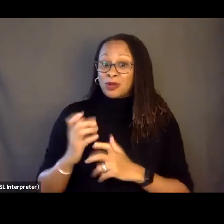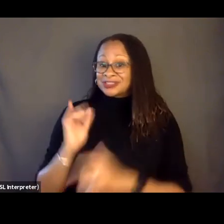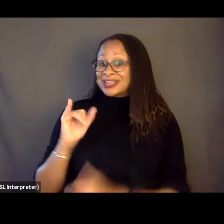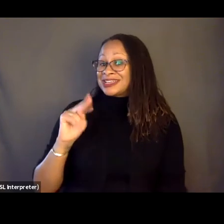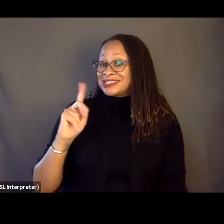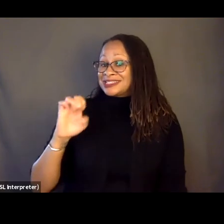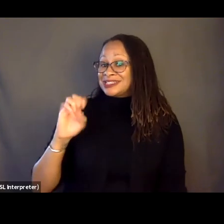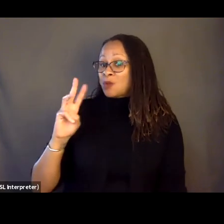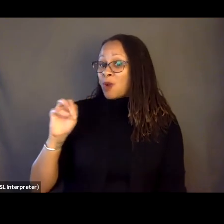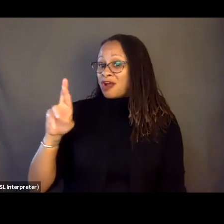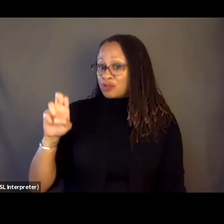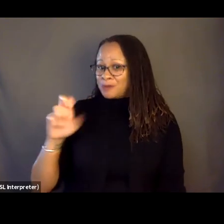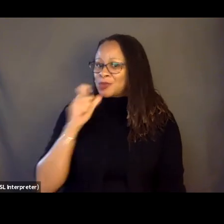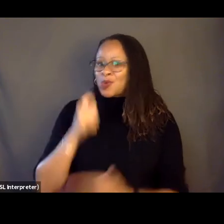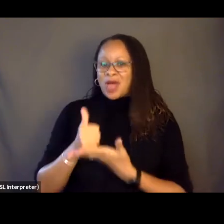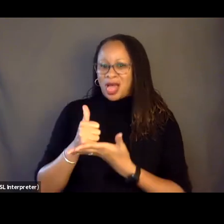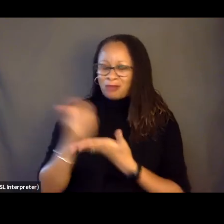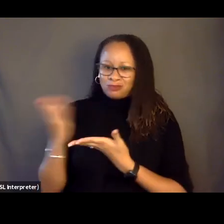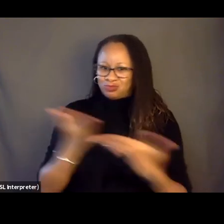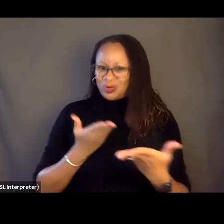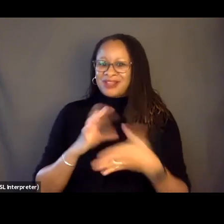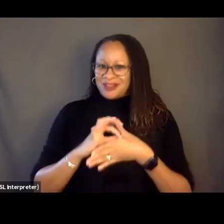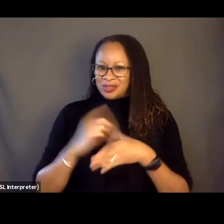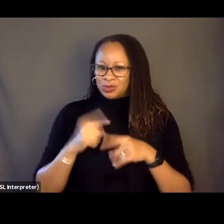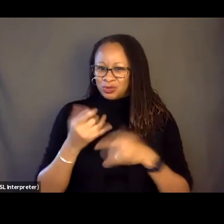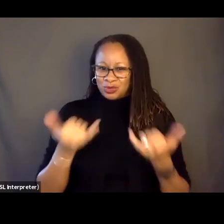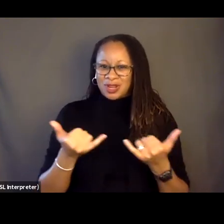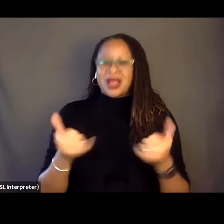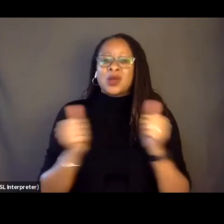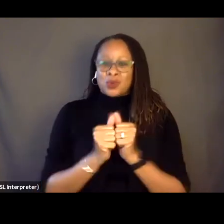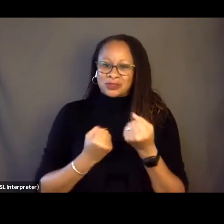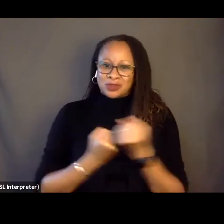who helped bring this content to you today, along with support from KCRW.